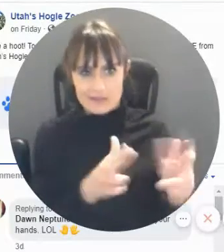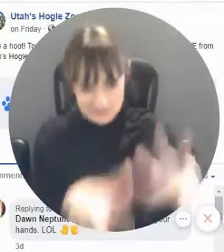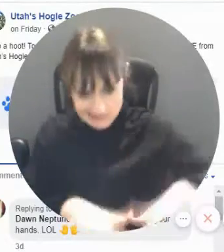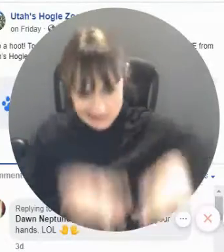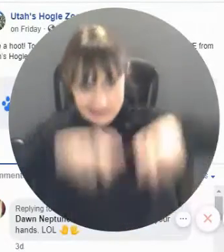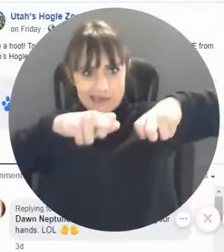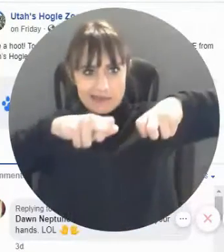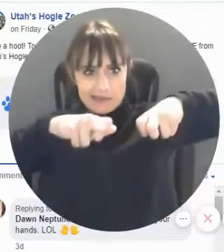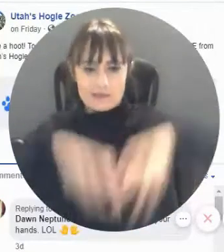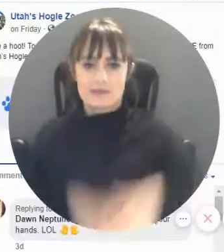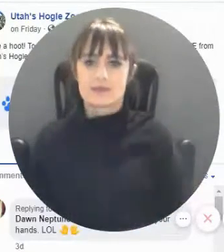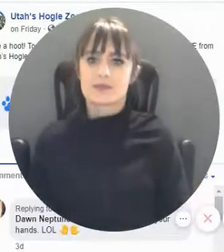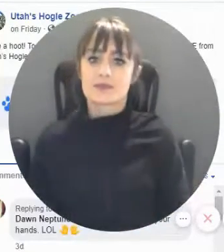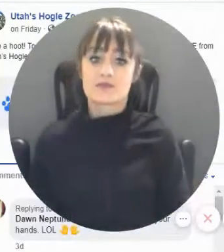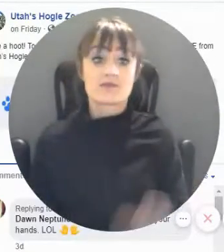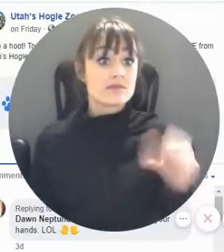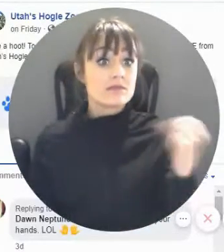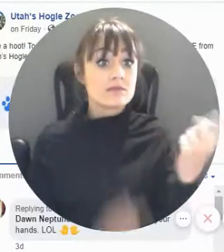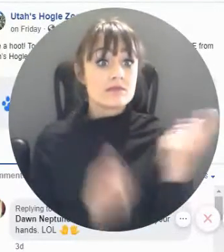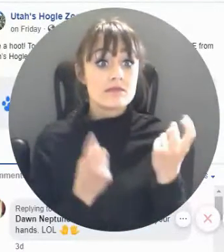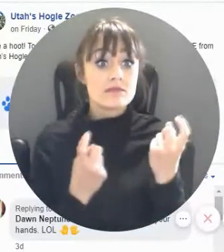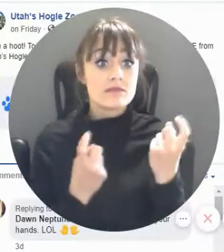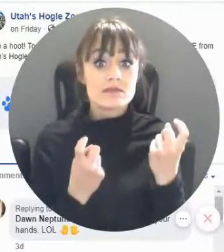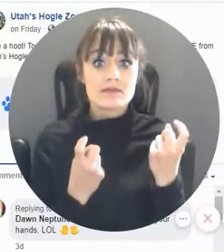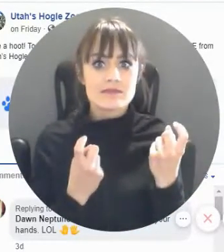Brad: No. Autumn: Well, I can keep talking!